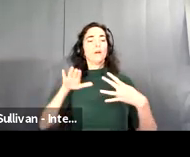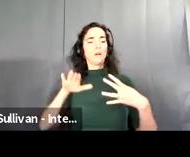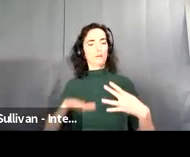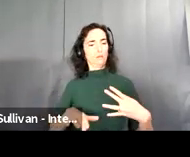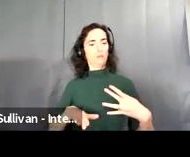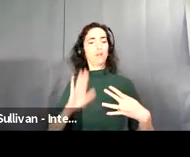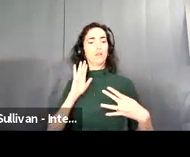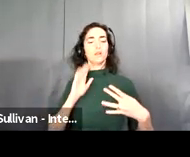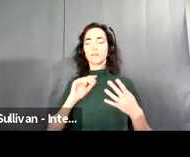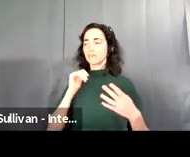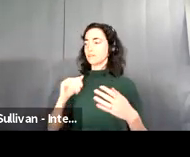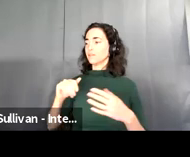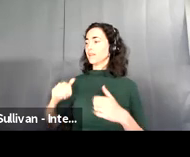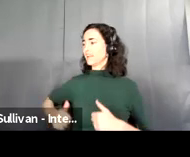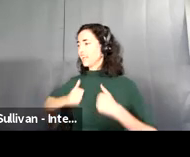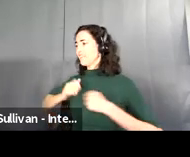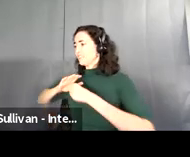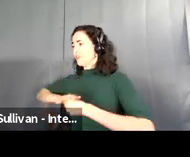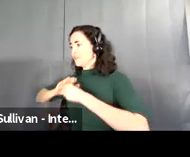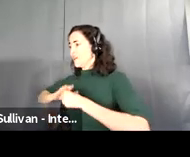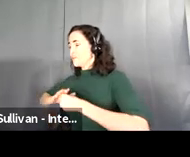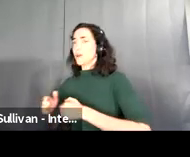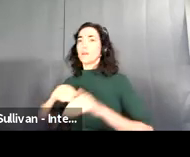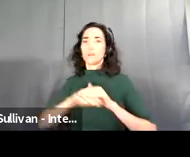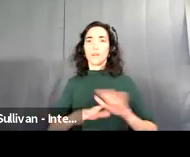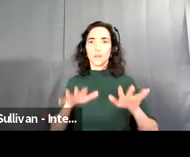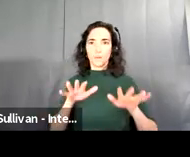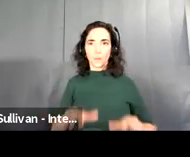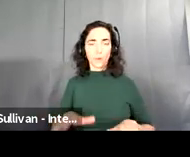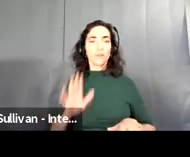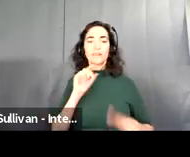So they don't go into crisis. We also would use this unit.